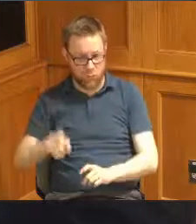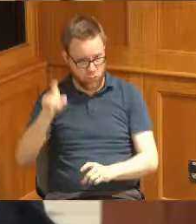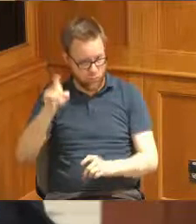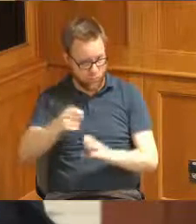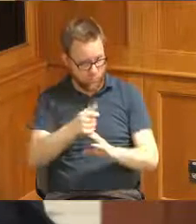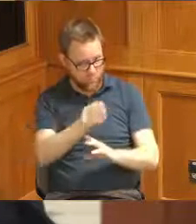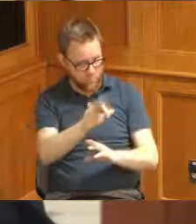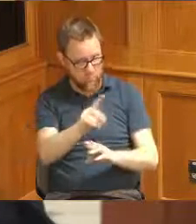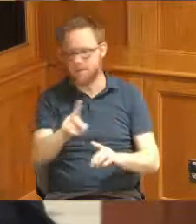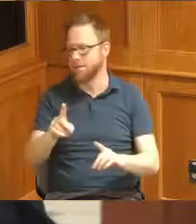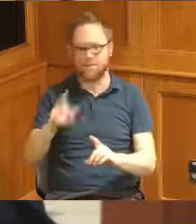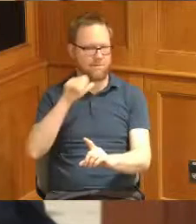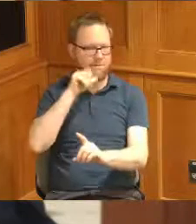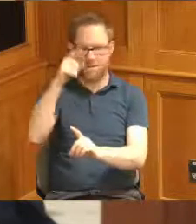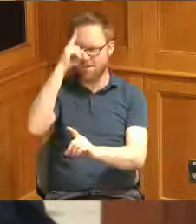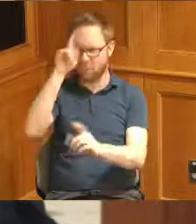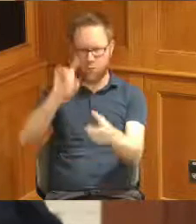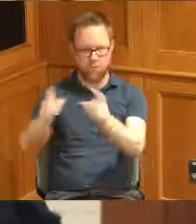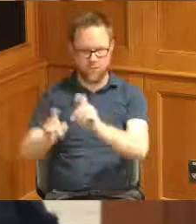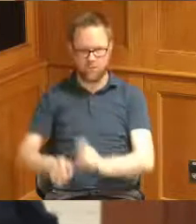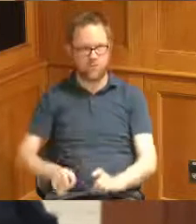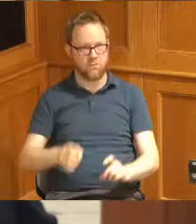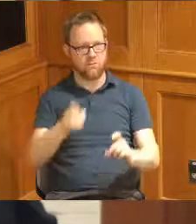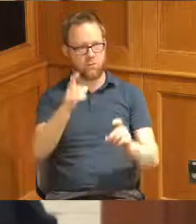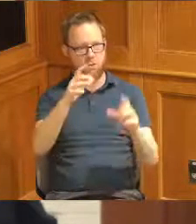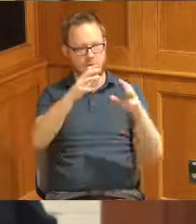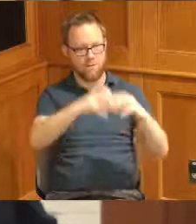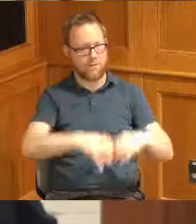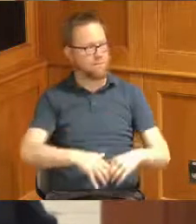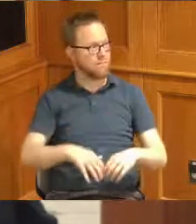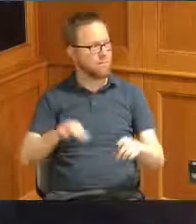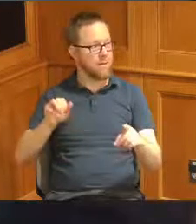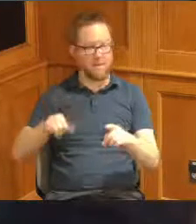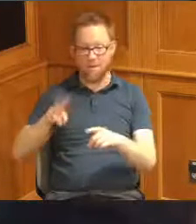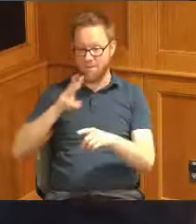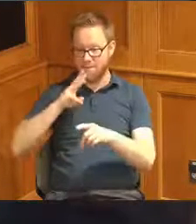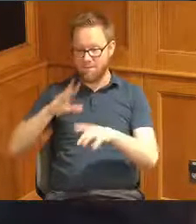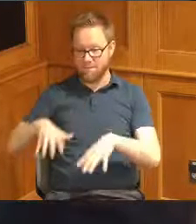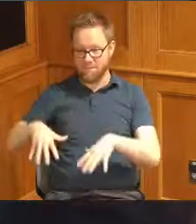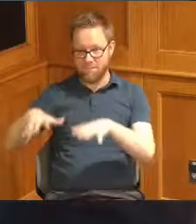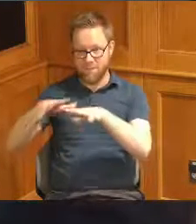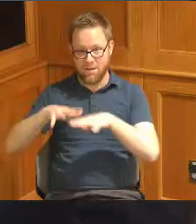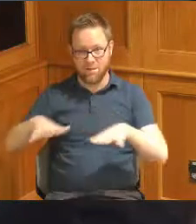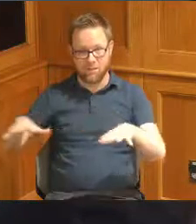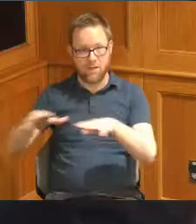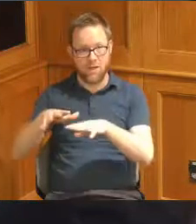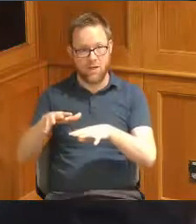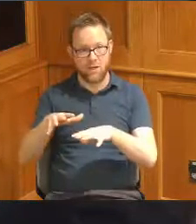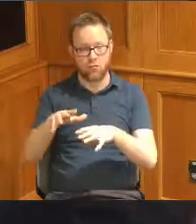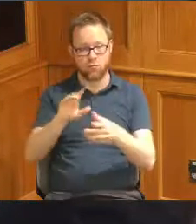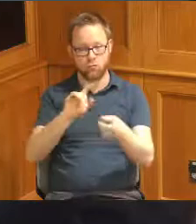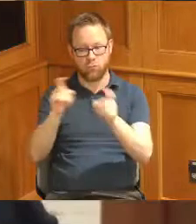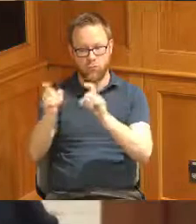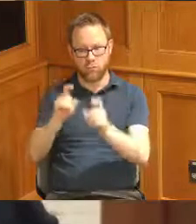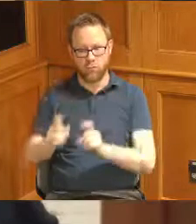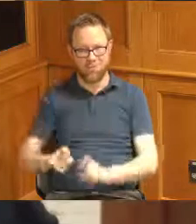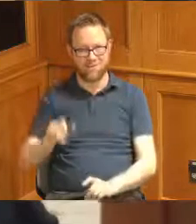for demolition so yeah I know the flat plane reconfiguration that's the MSD project name